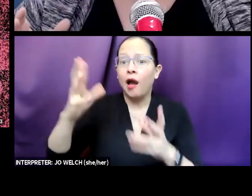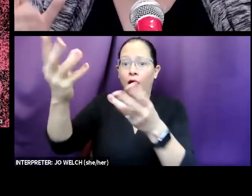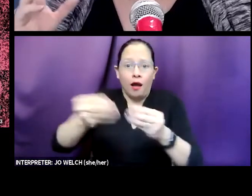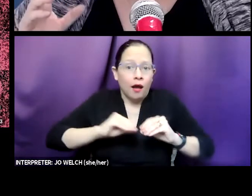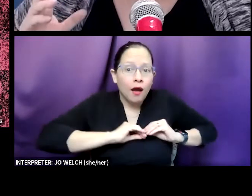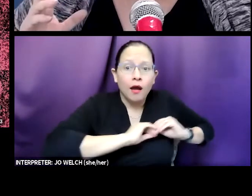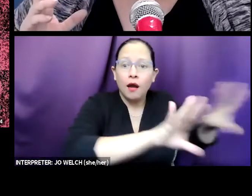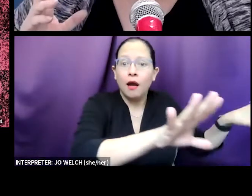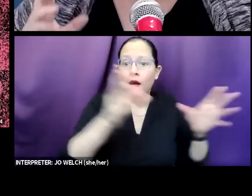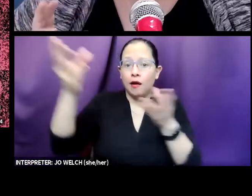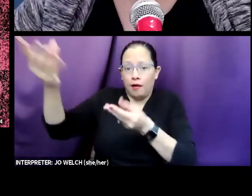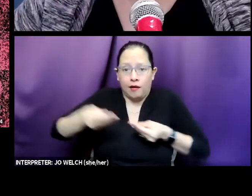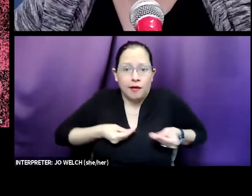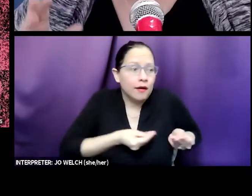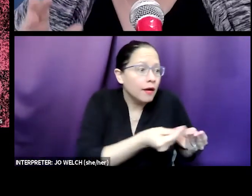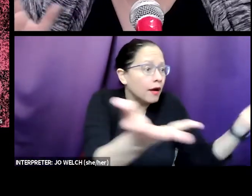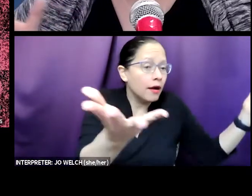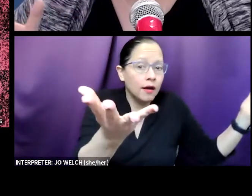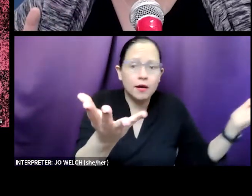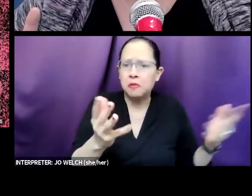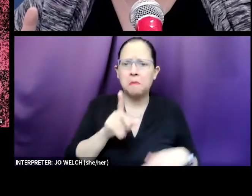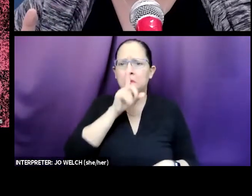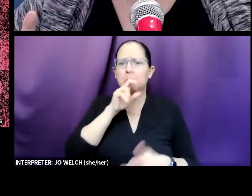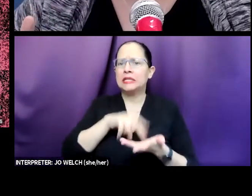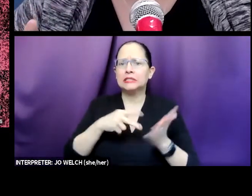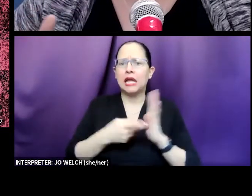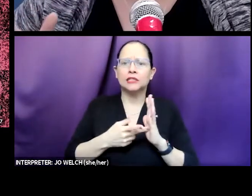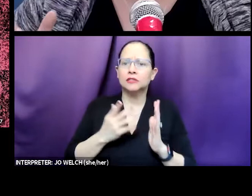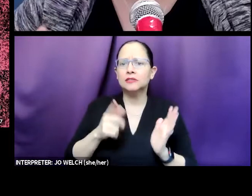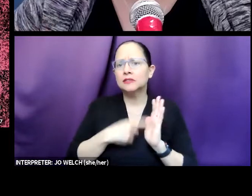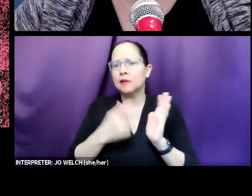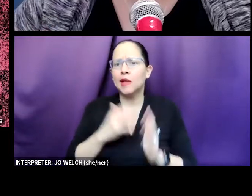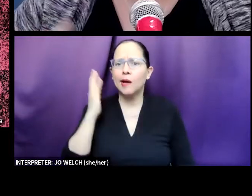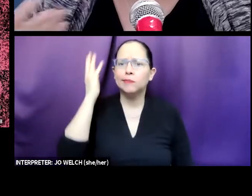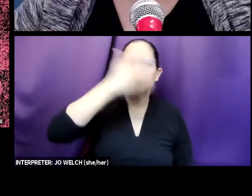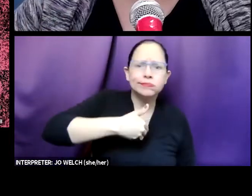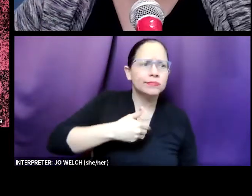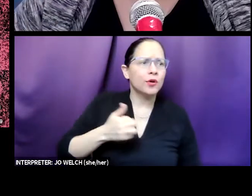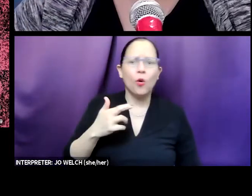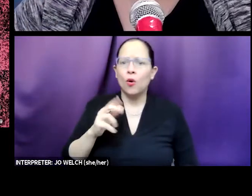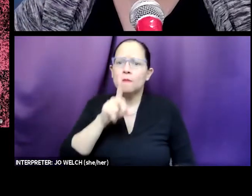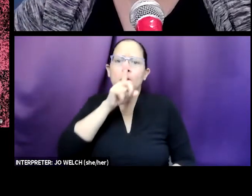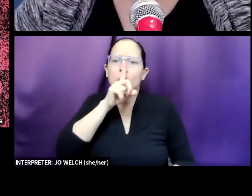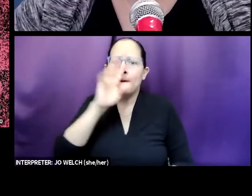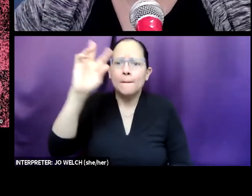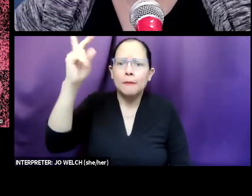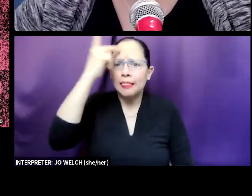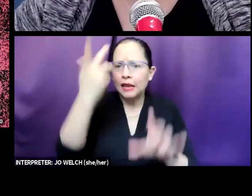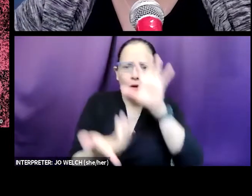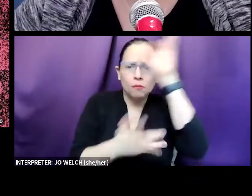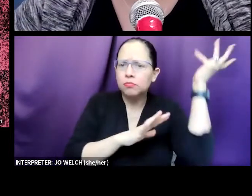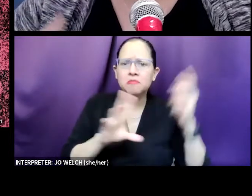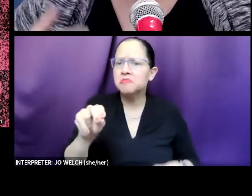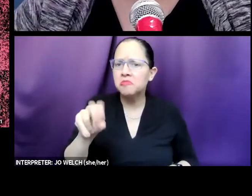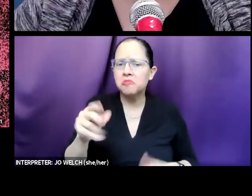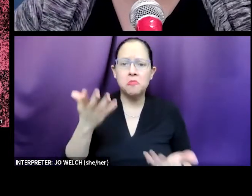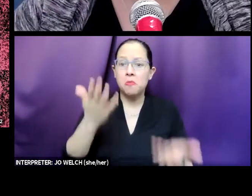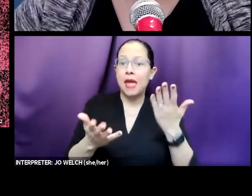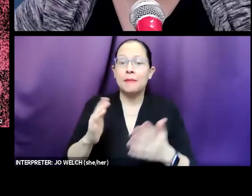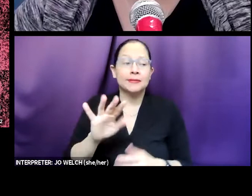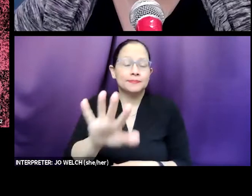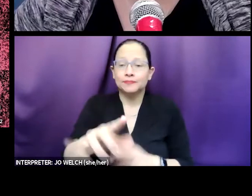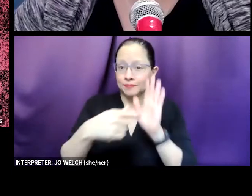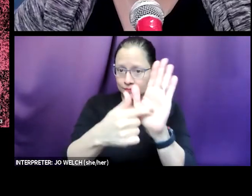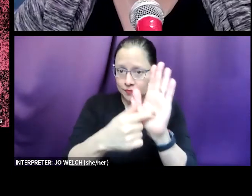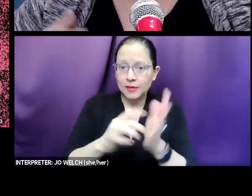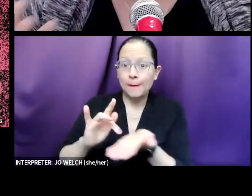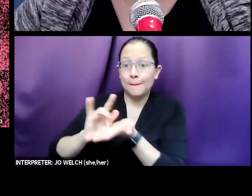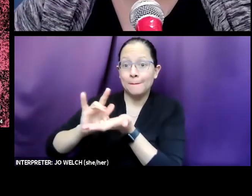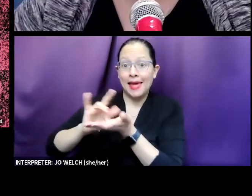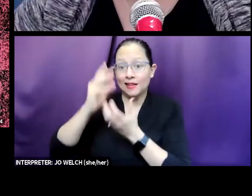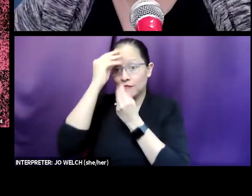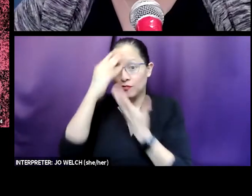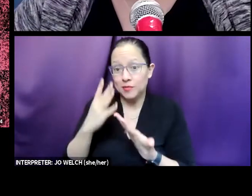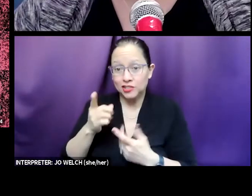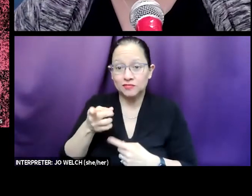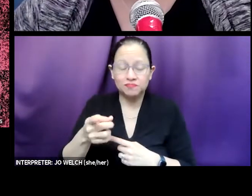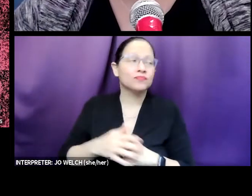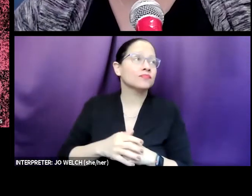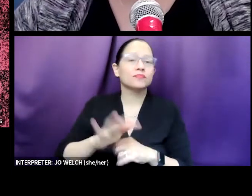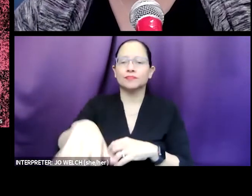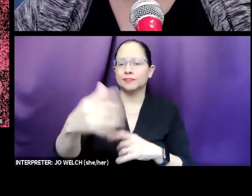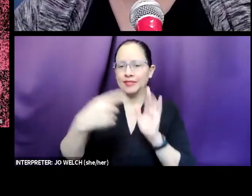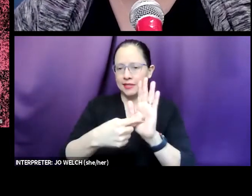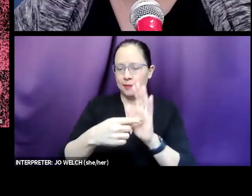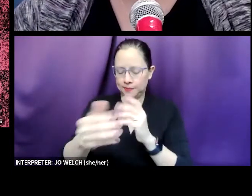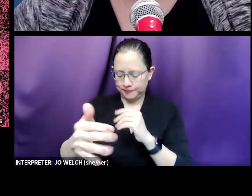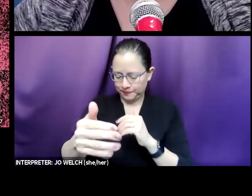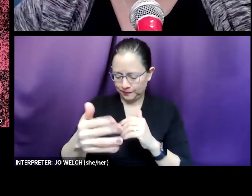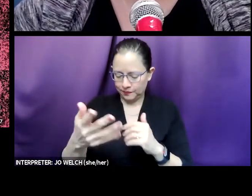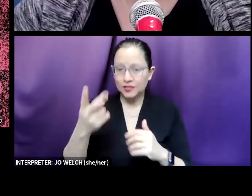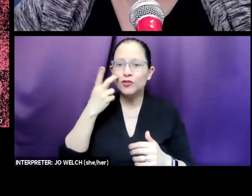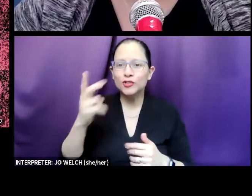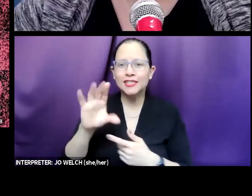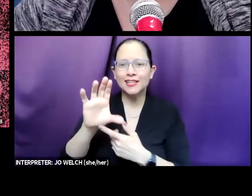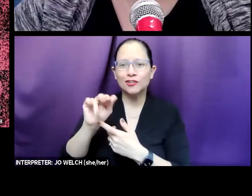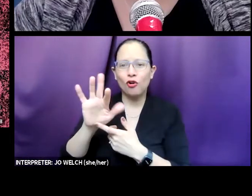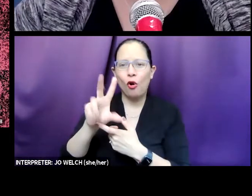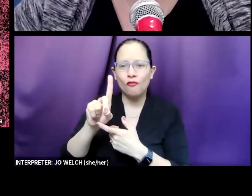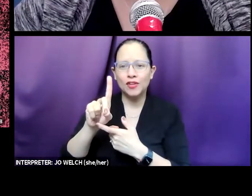baked into it and it, it sometimes doesn't have to have a political and for instance misinformation could be medical misinformation that like someone says, Hey, you know, you probably got that coded chain letter that went around early in the pandemic